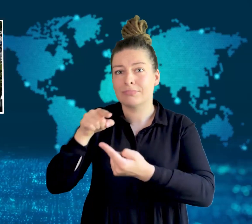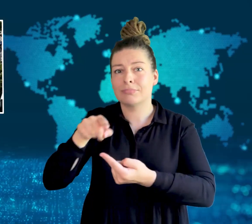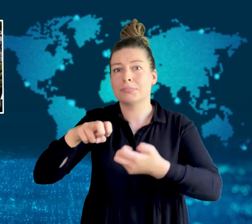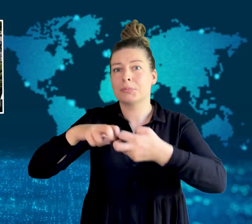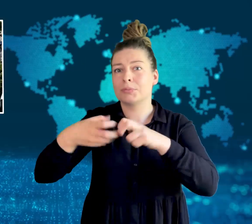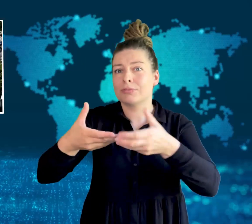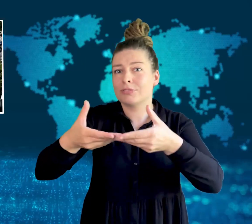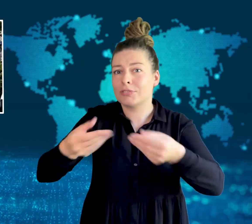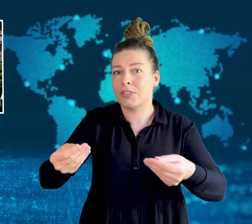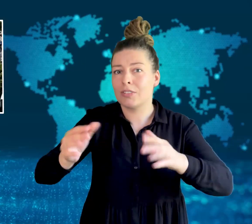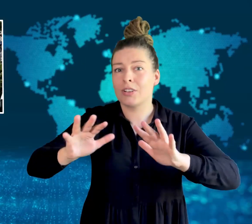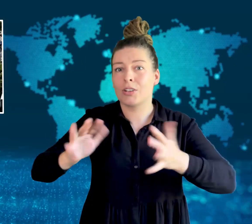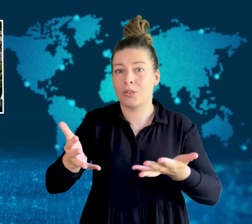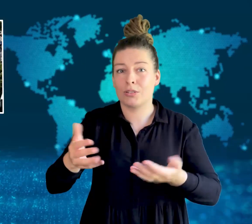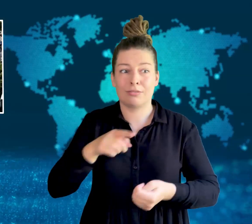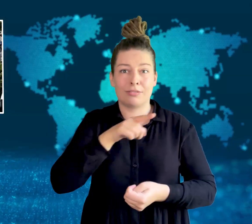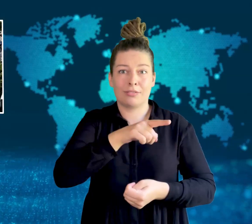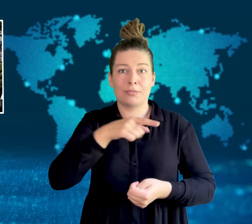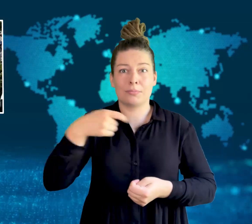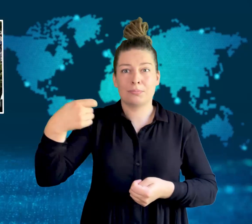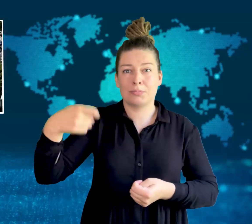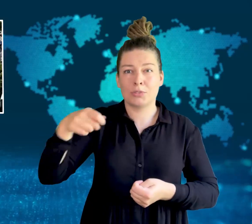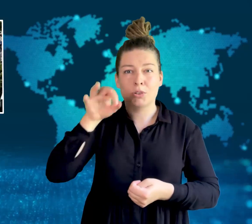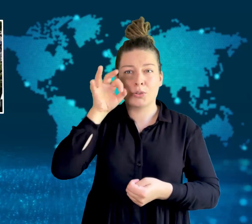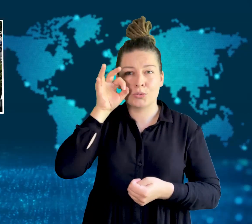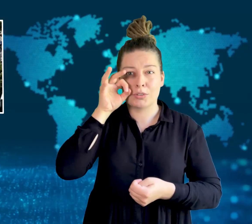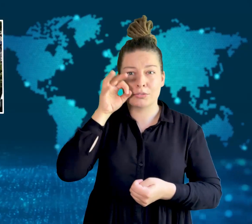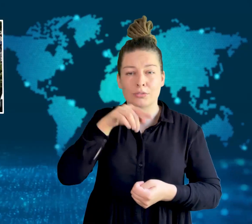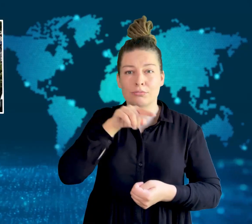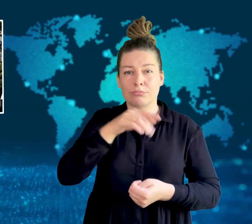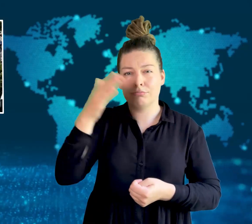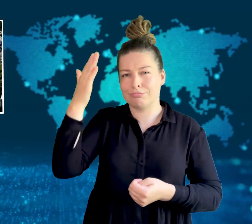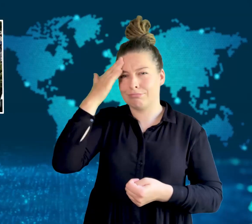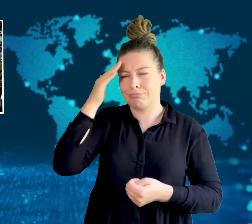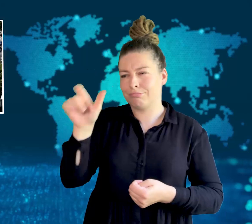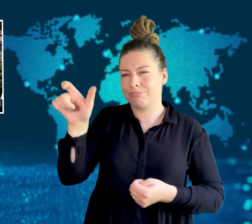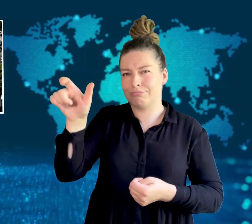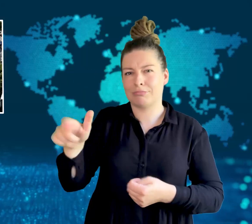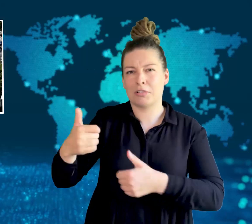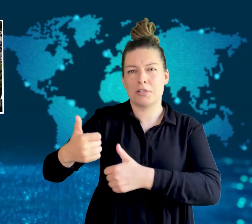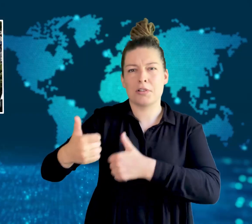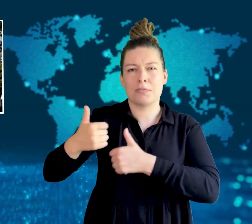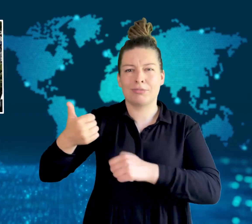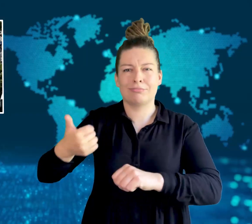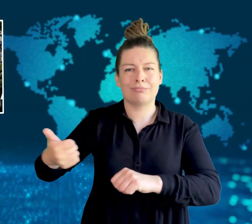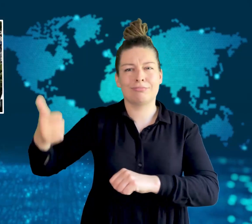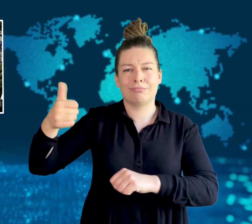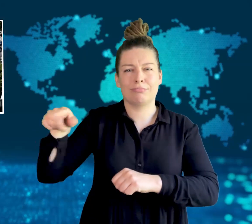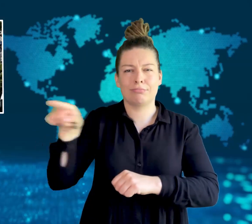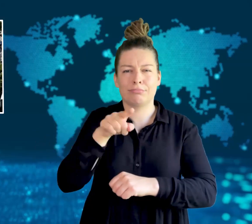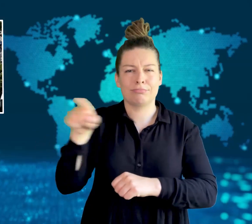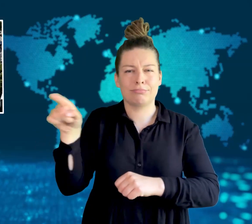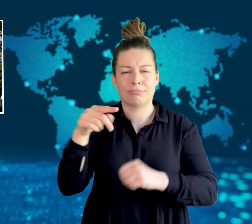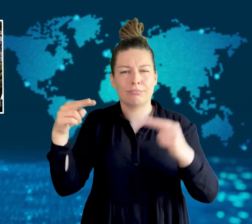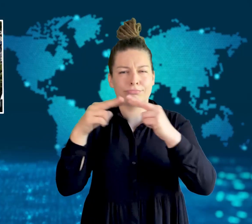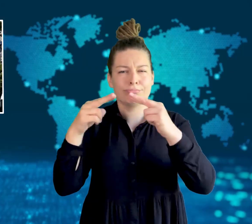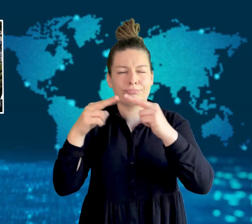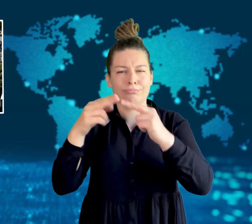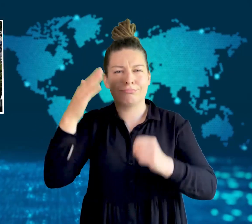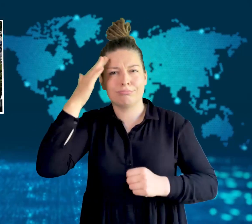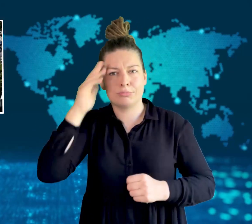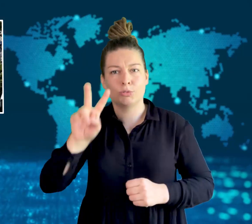Belarusian President, Alexander Lukashenko.